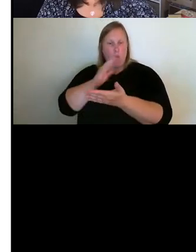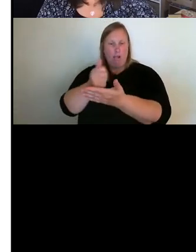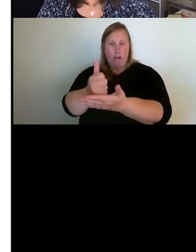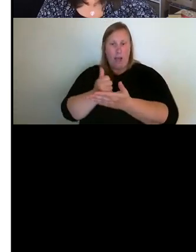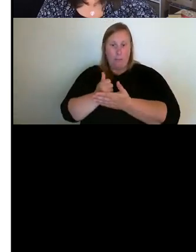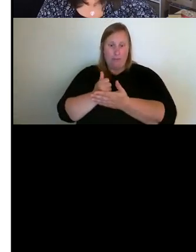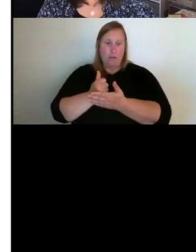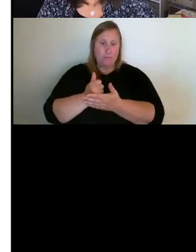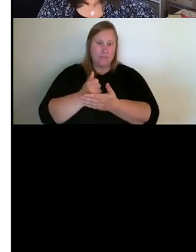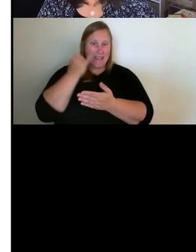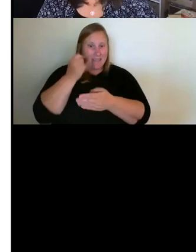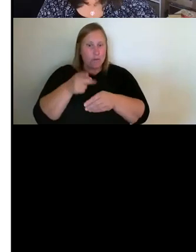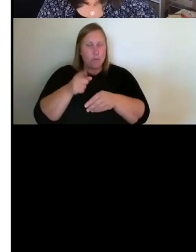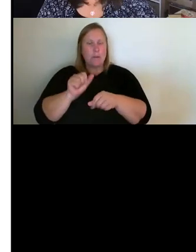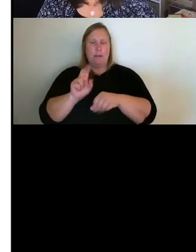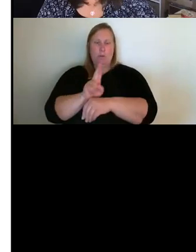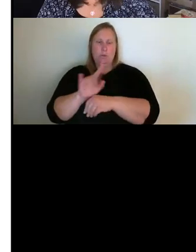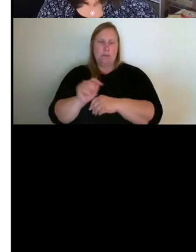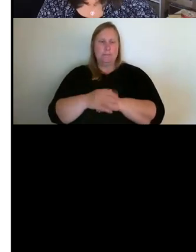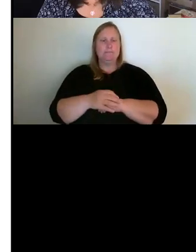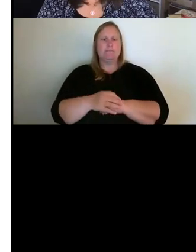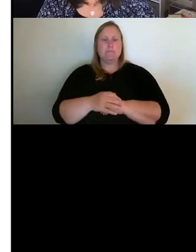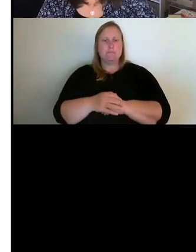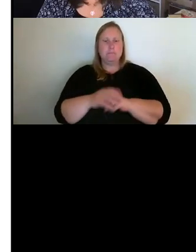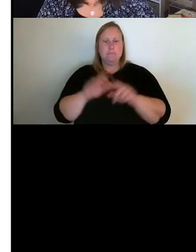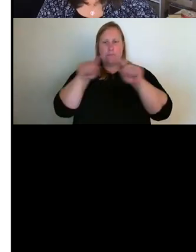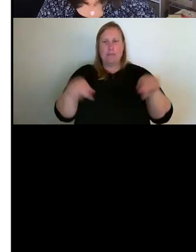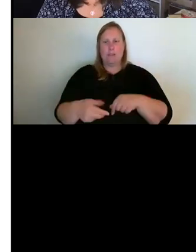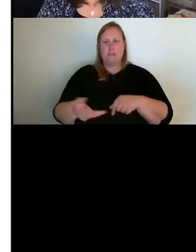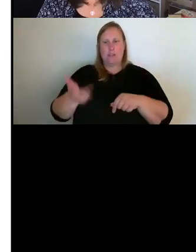able to use it. On the screen is now three screen shots for each of